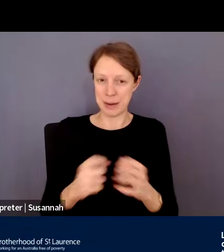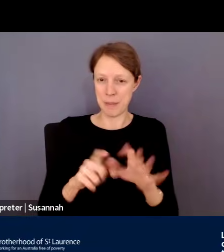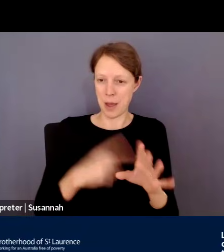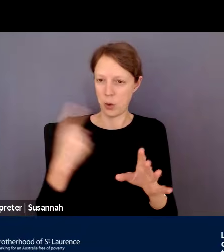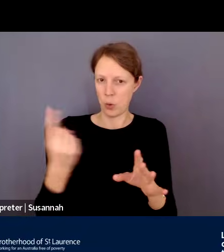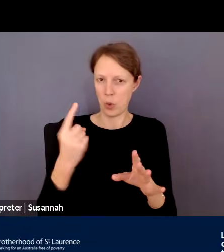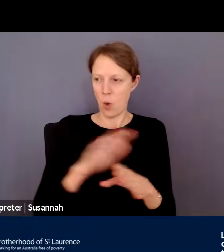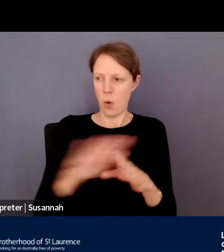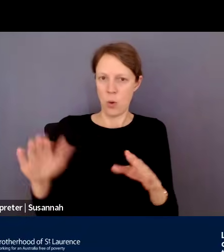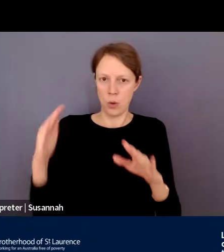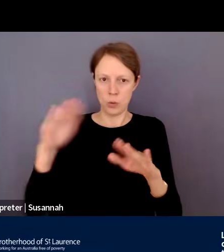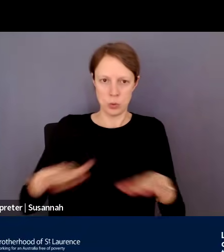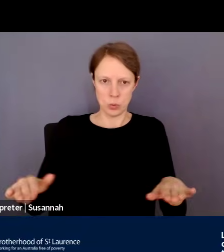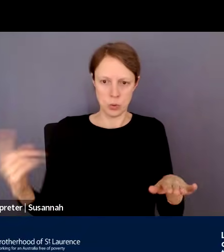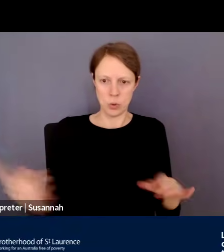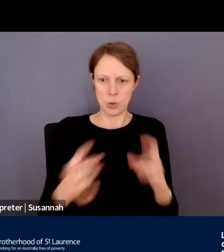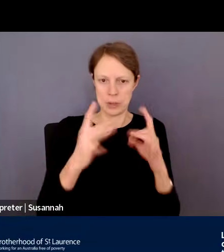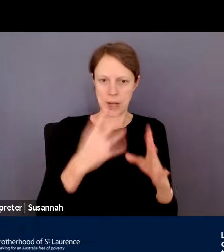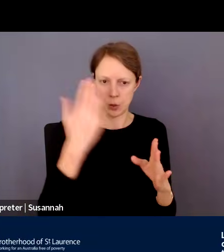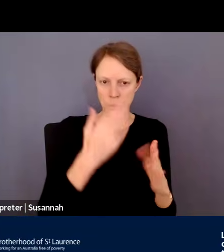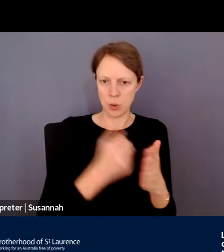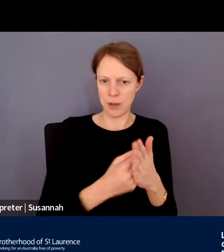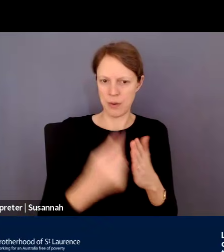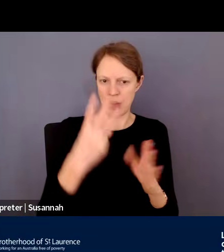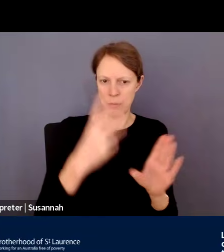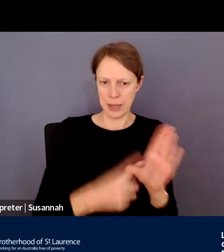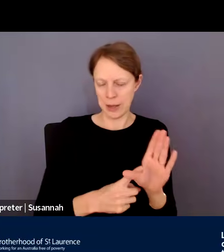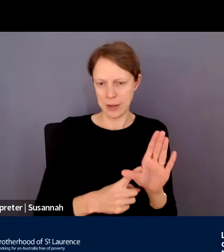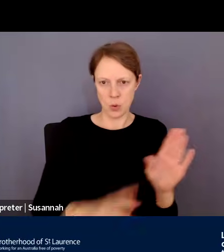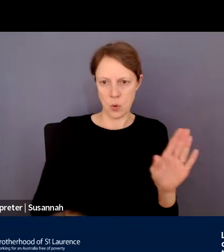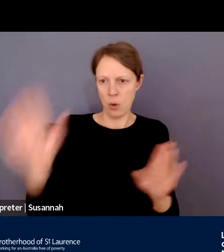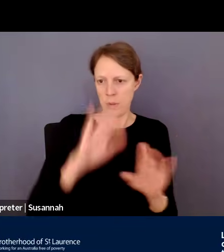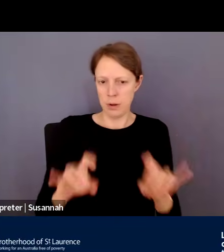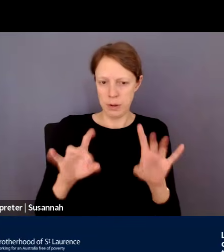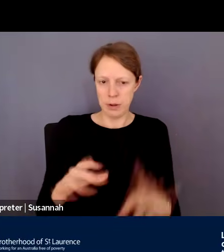every three years across Australia. And it's got five domains. So it's physical,